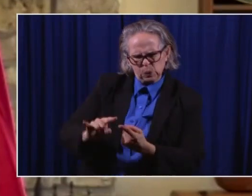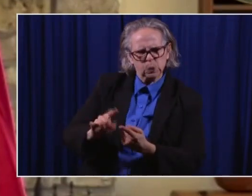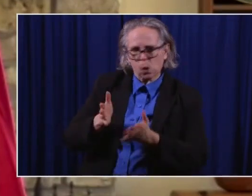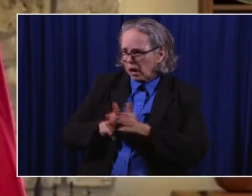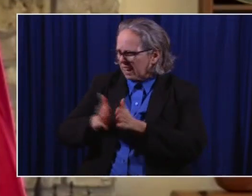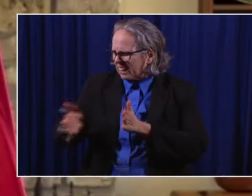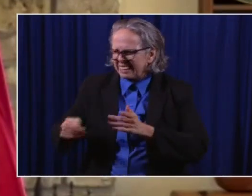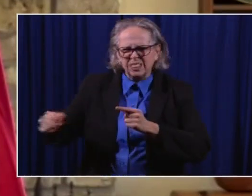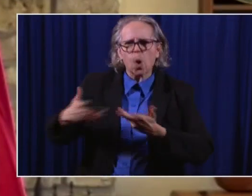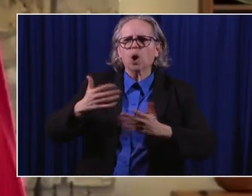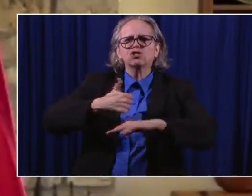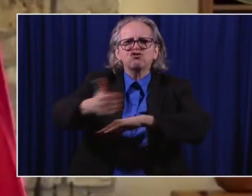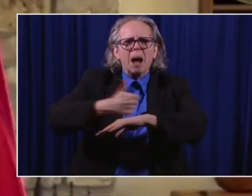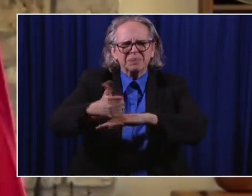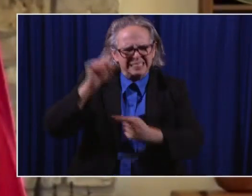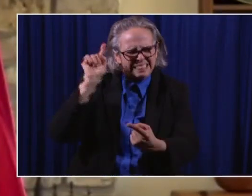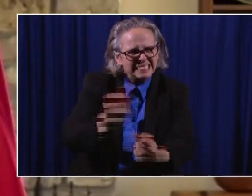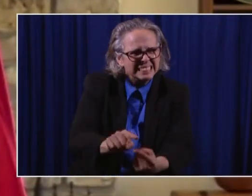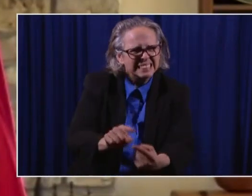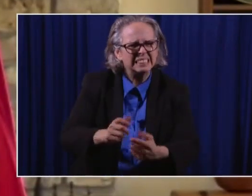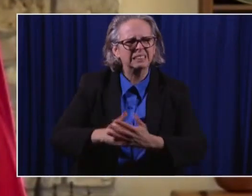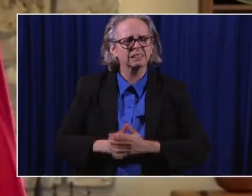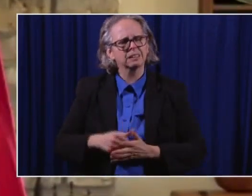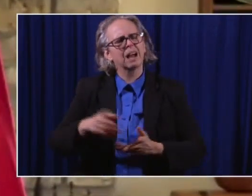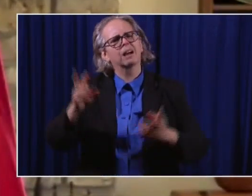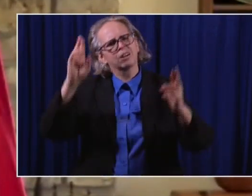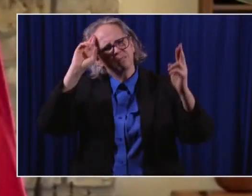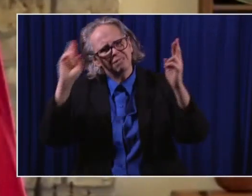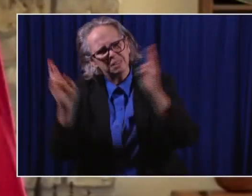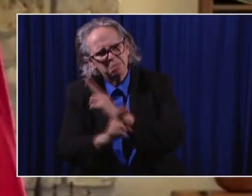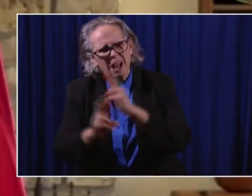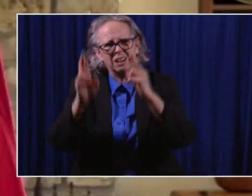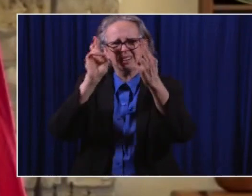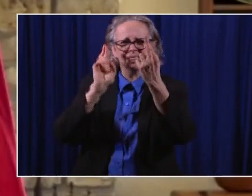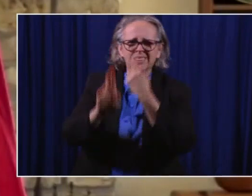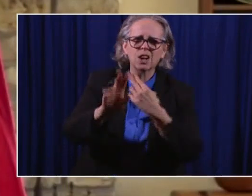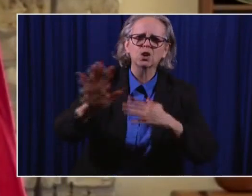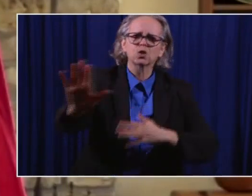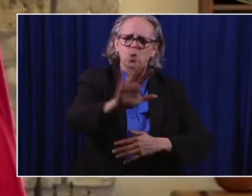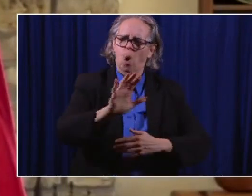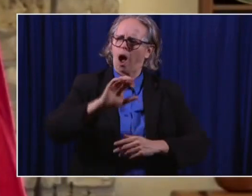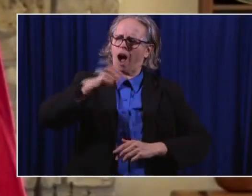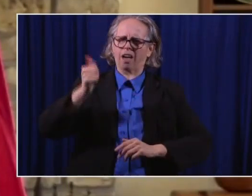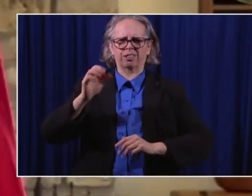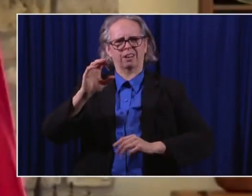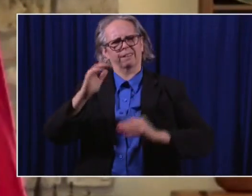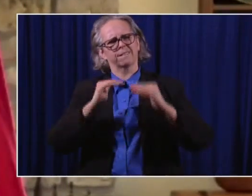ASK WHAT YOU CAN DO FOR YOUR FELLOW MAN, ASK WHAT YOU CAN DO